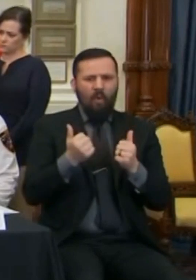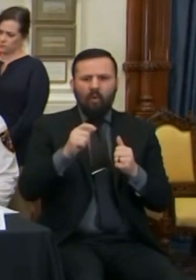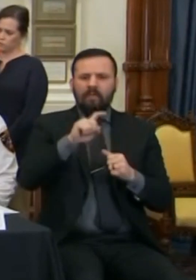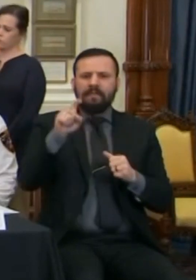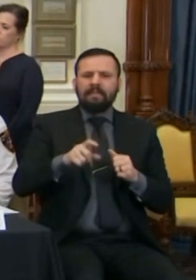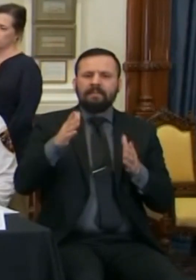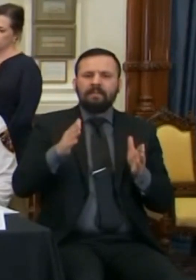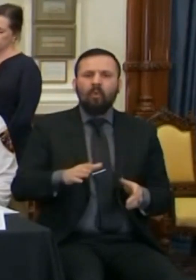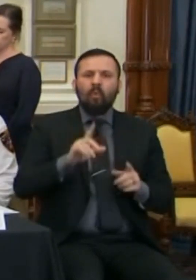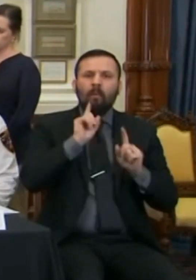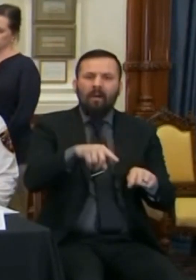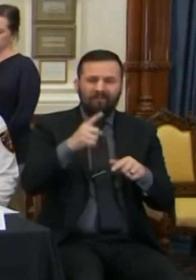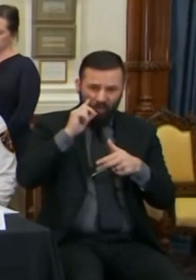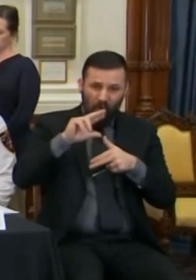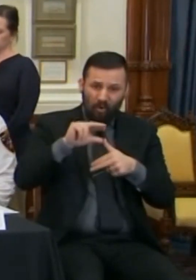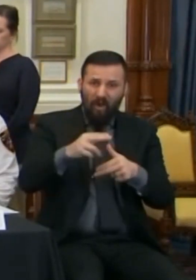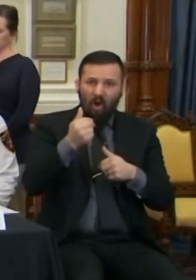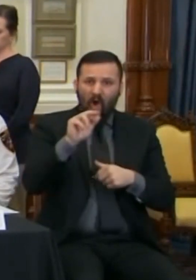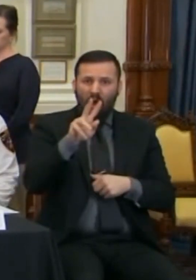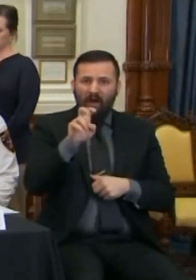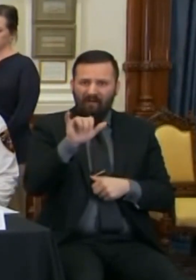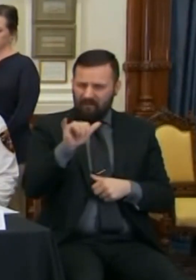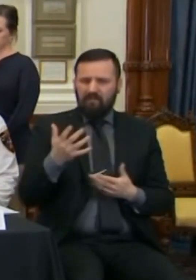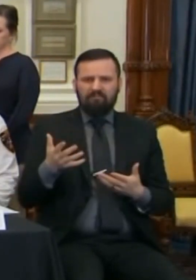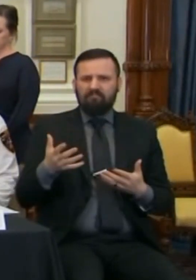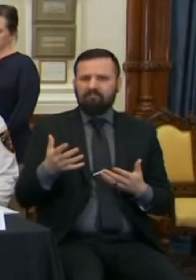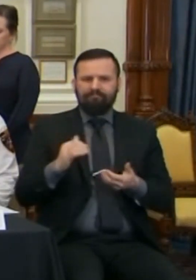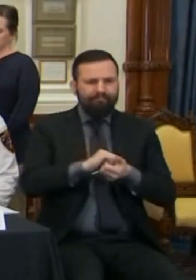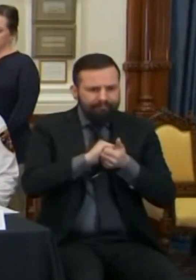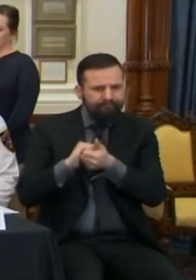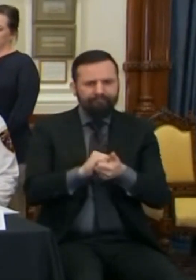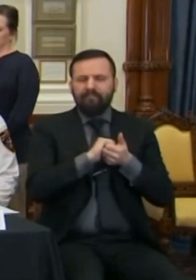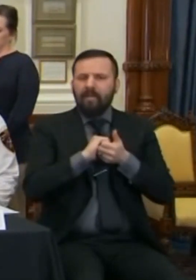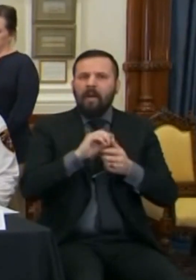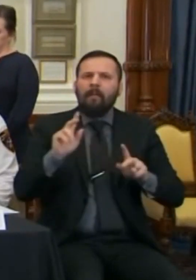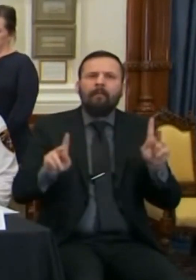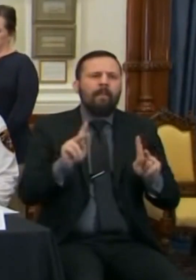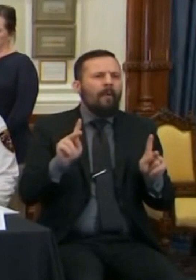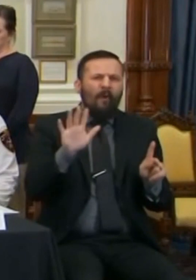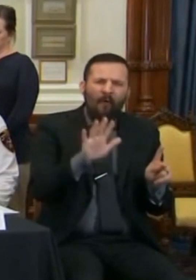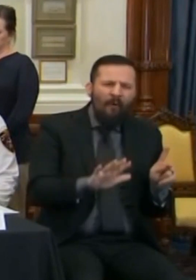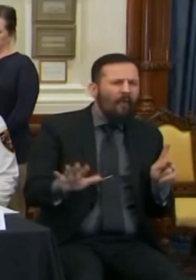responded to Hurricane Harvey there were people around the city of Houston in